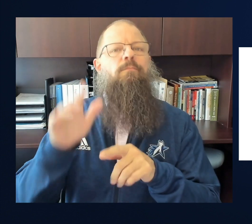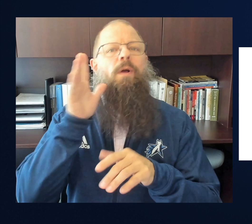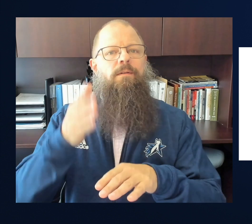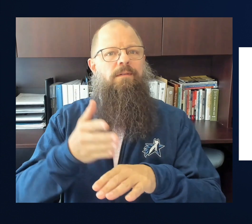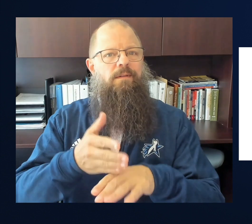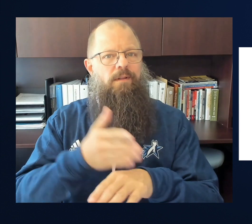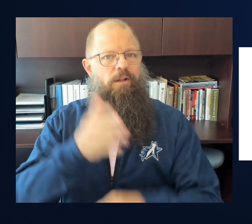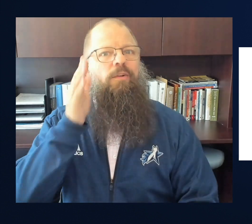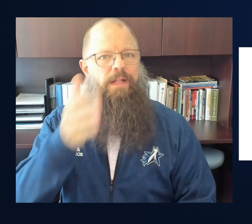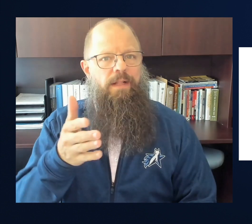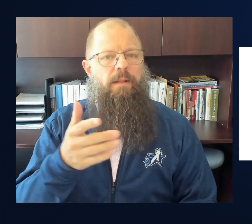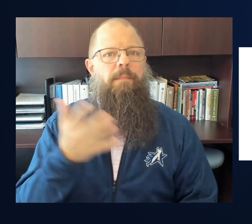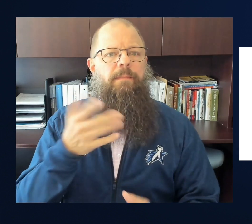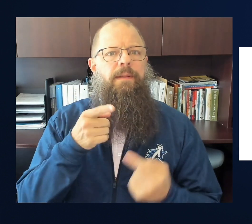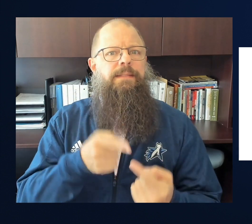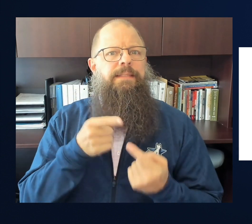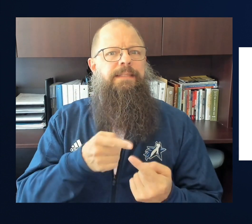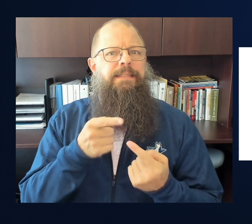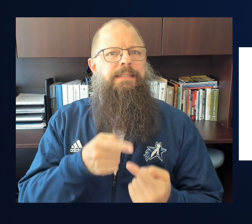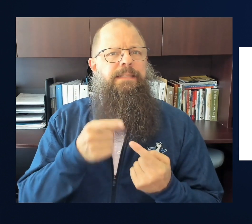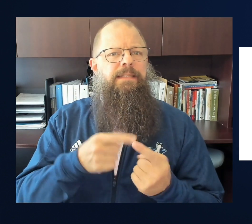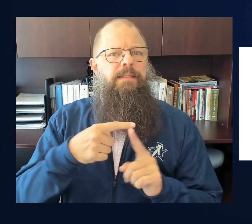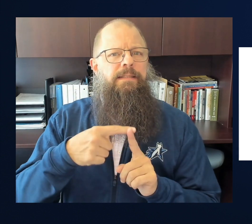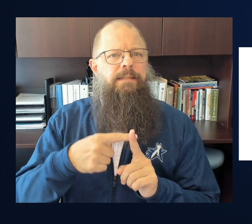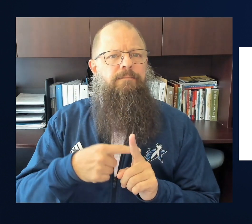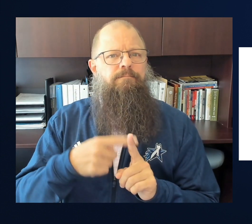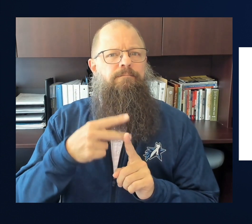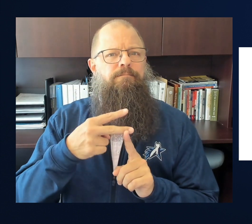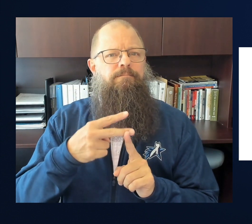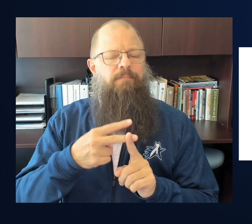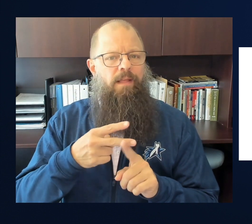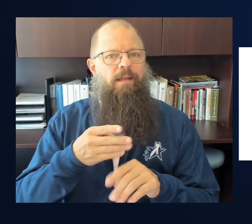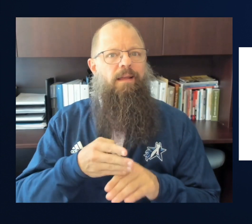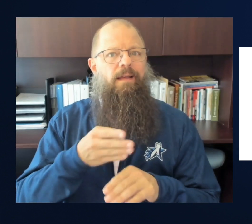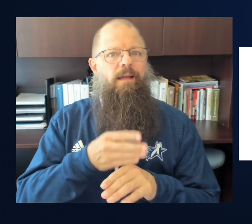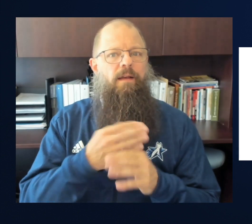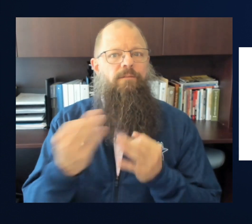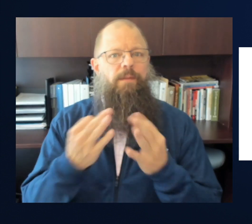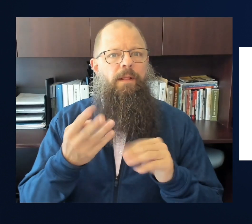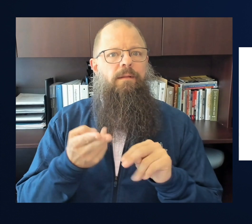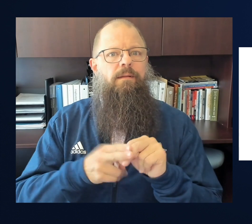week for three months." So they will make some gains. There may be some struggles slightly,